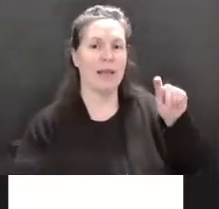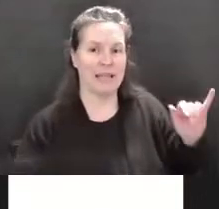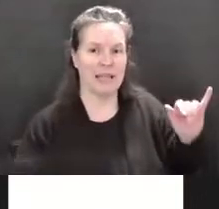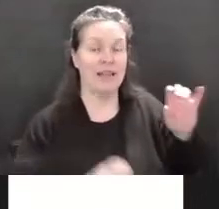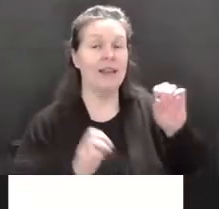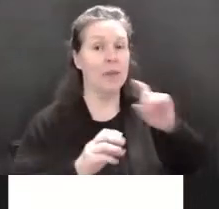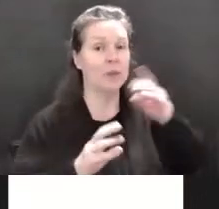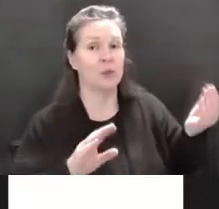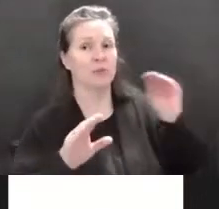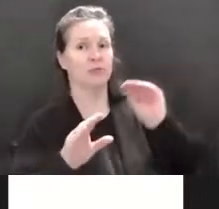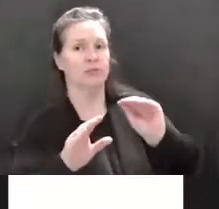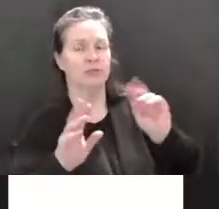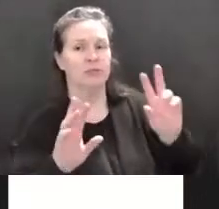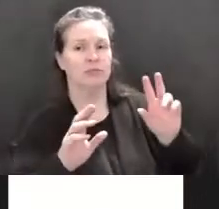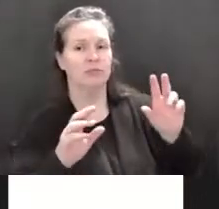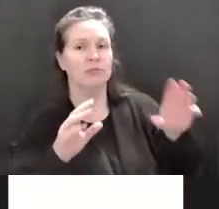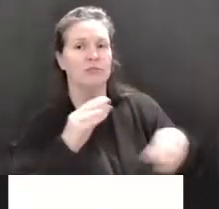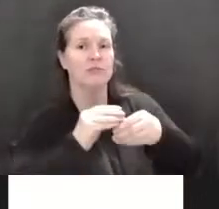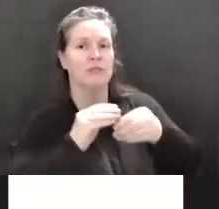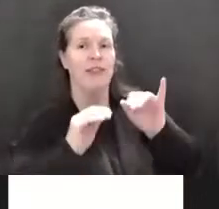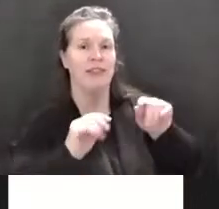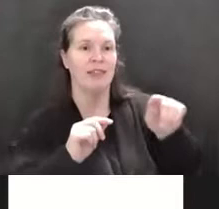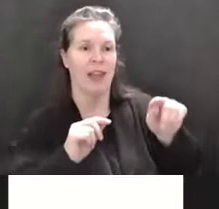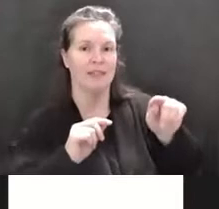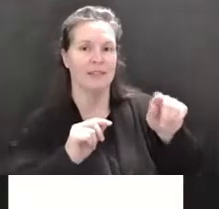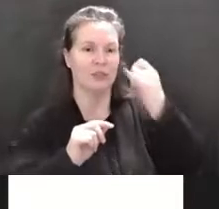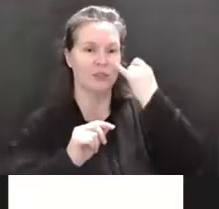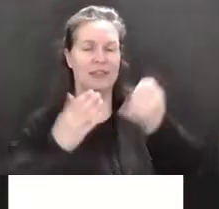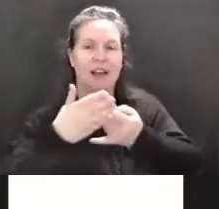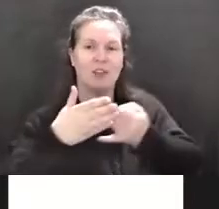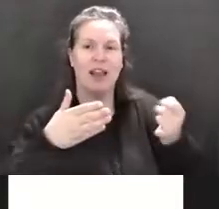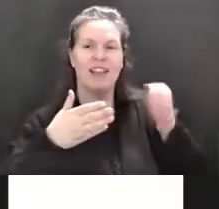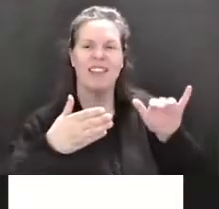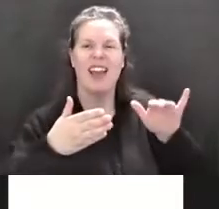So you'll see in red with the underline, this is kind of that definition in there,